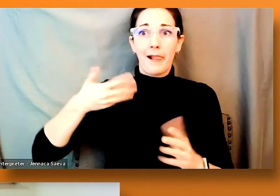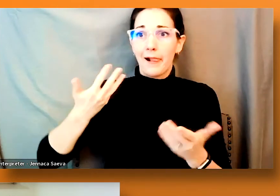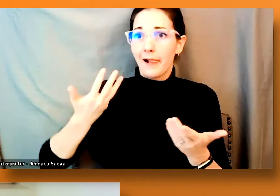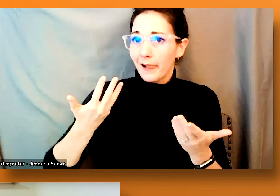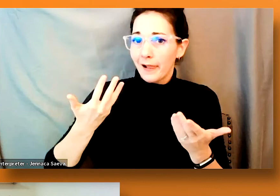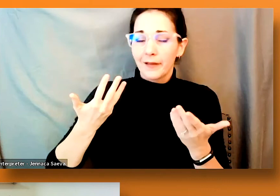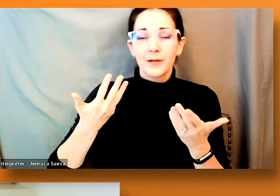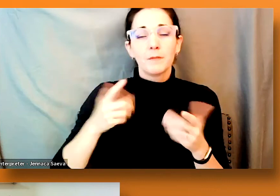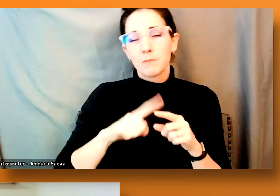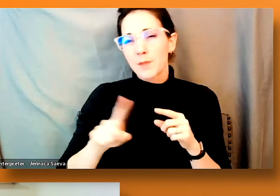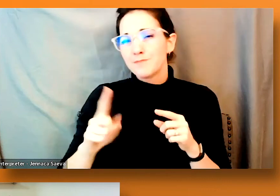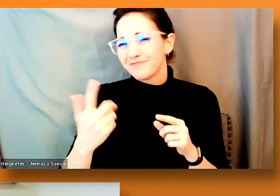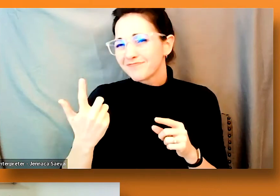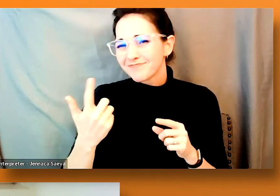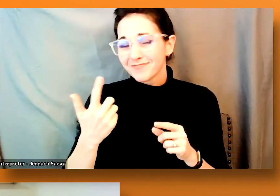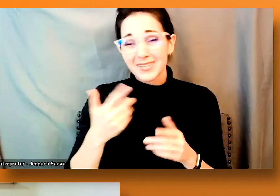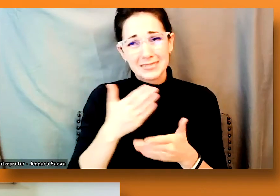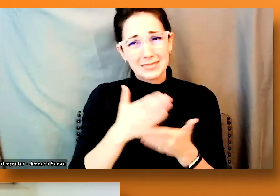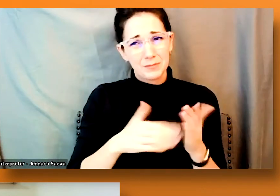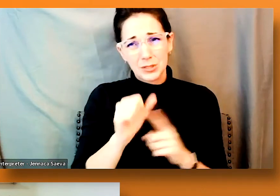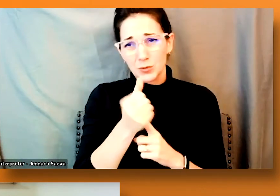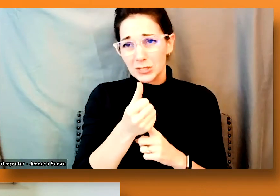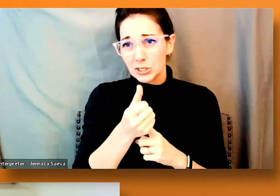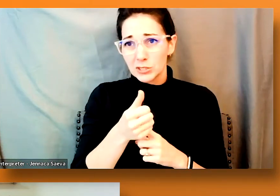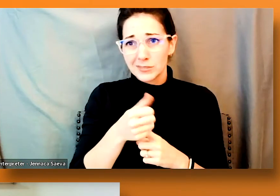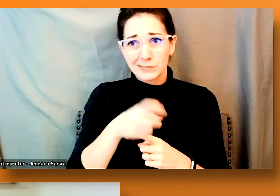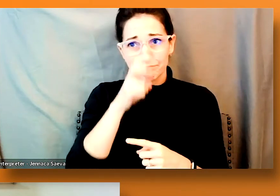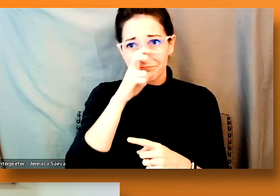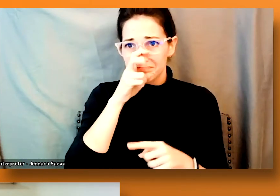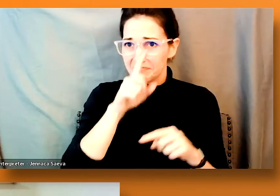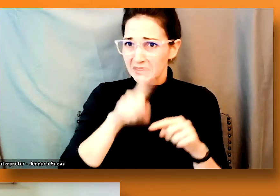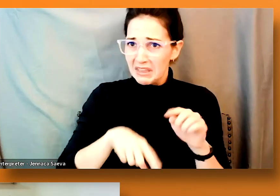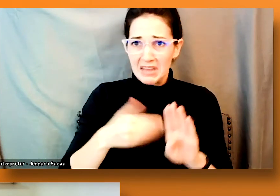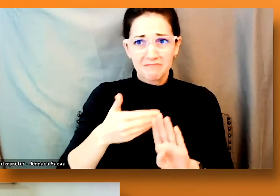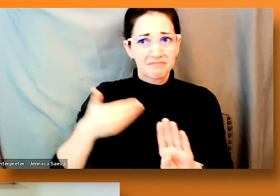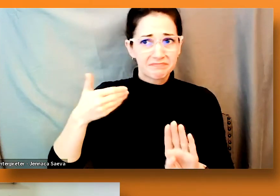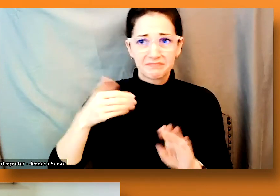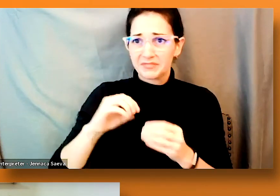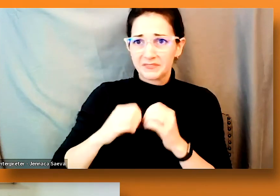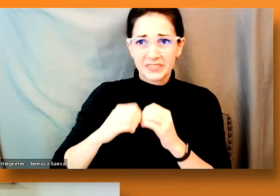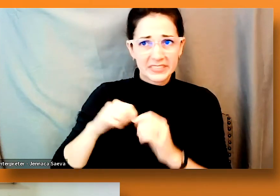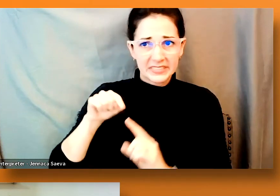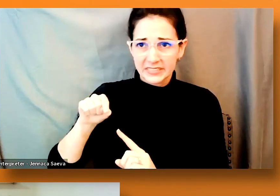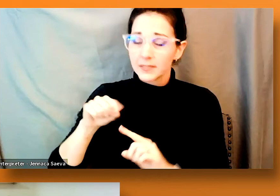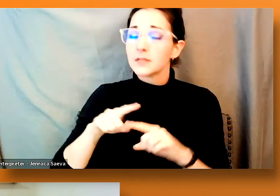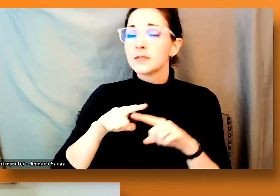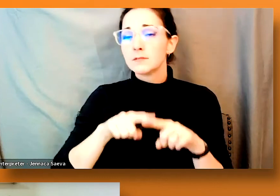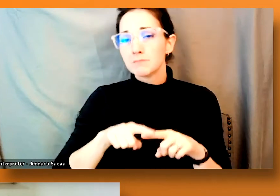but it is, in certain cases, we absolutely cannot, and, you know, again, it depends on the sponsor